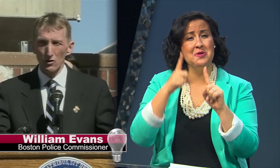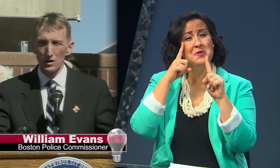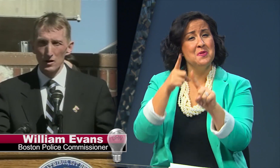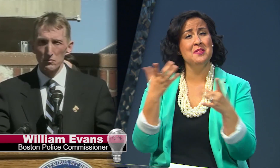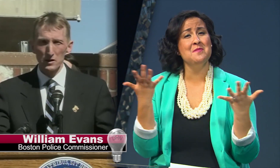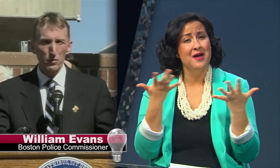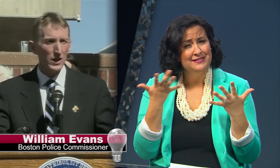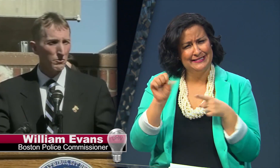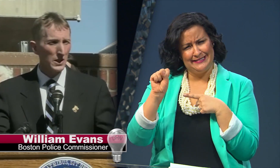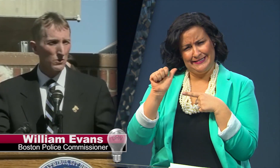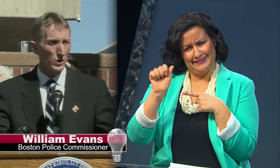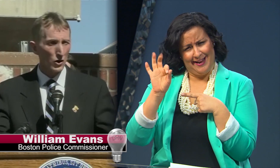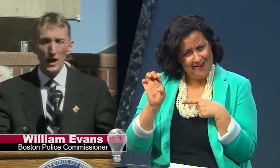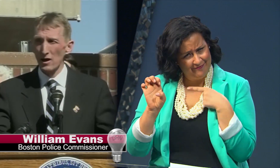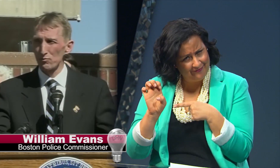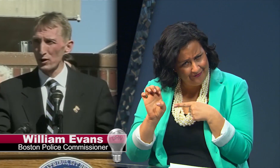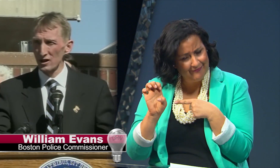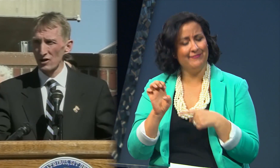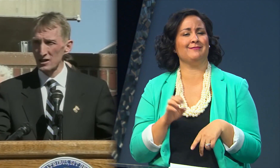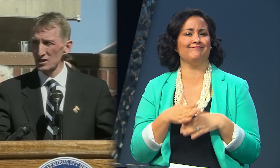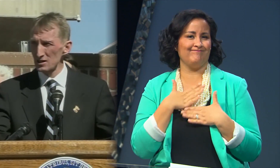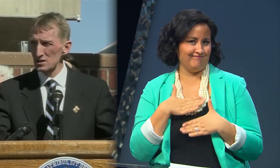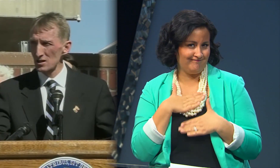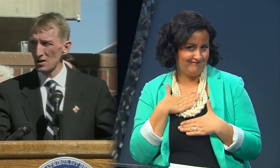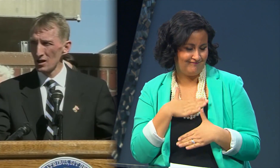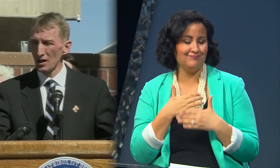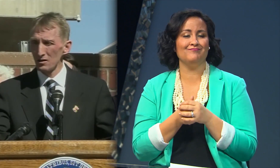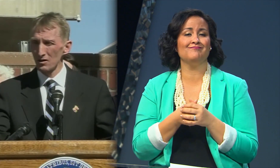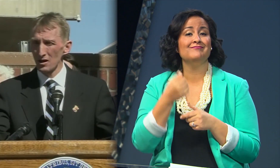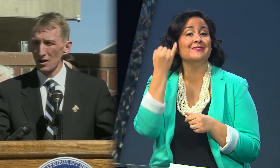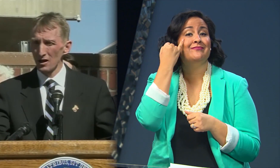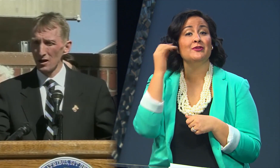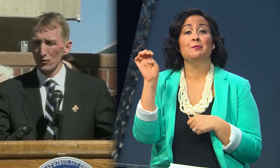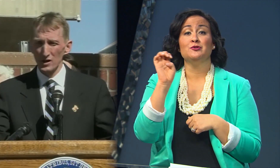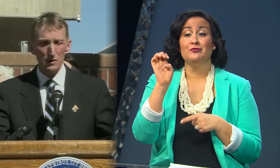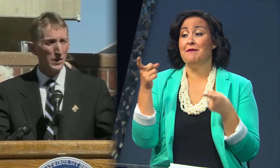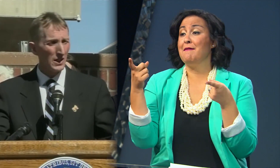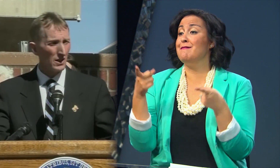GOAL. BELIEVE ME, BUT BELIEVE ME WE'RE GOING TO HAVE PLENTY OF ASSETS AND, IF NEED BE,